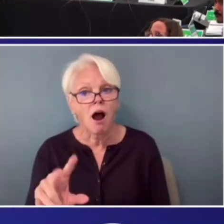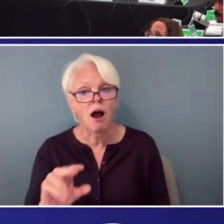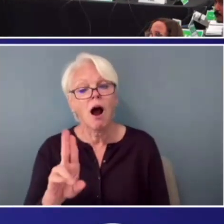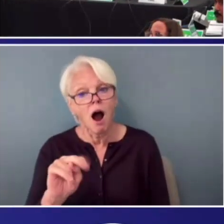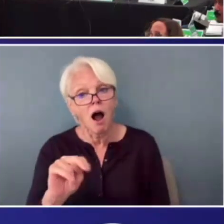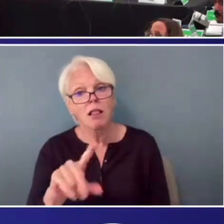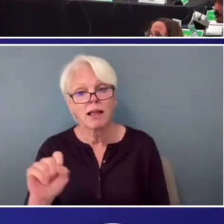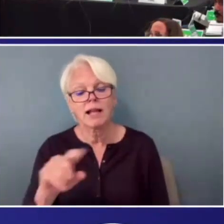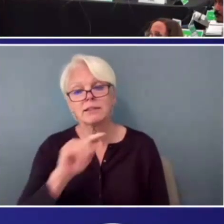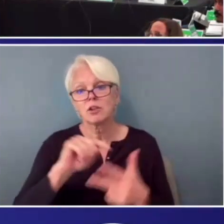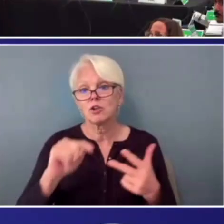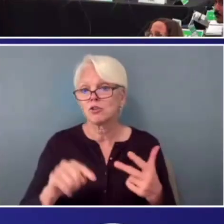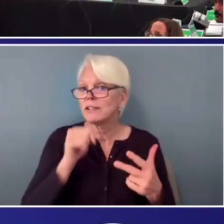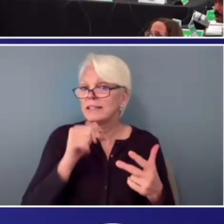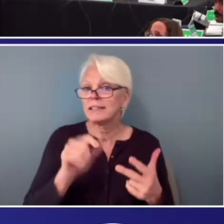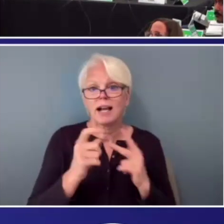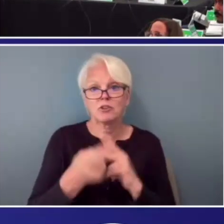We didn't make any amendments in those.